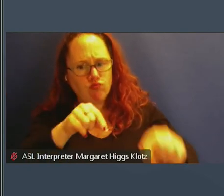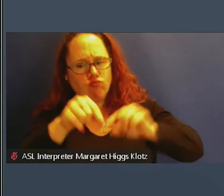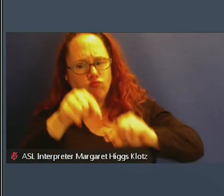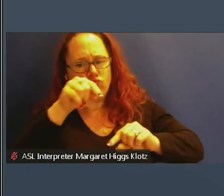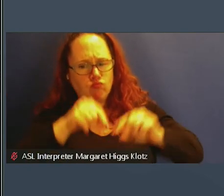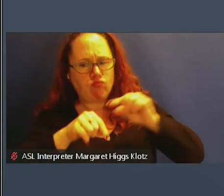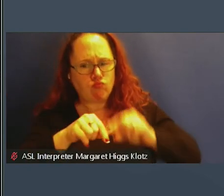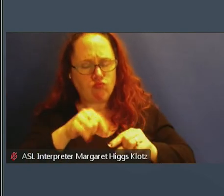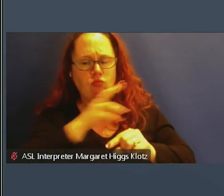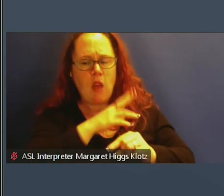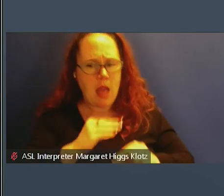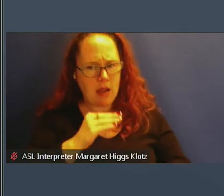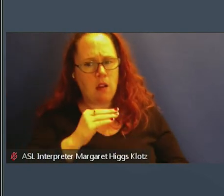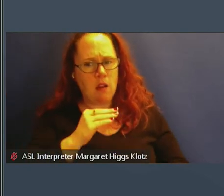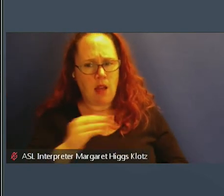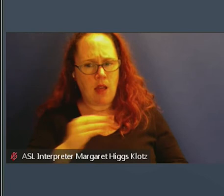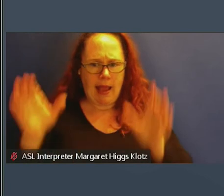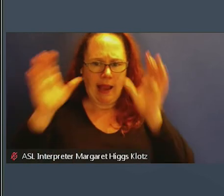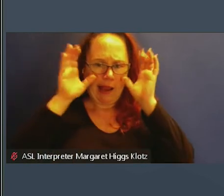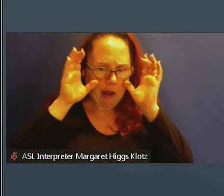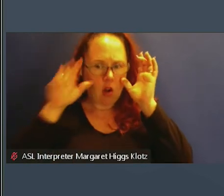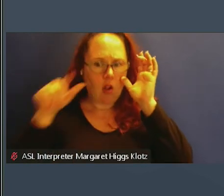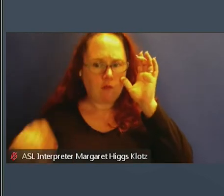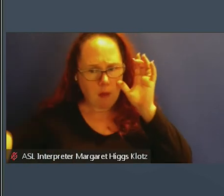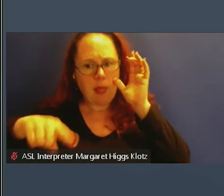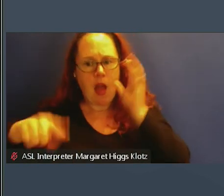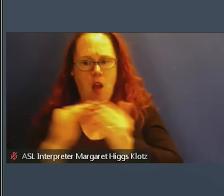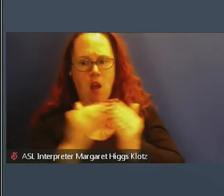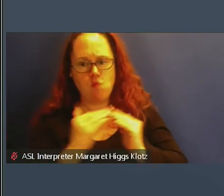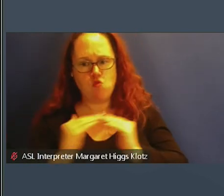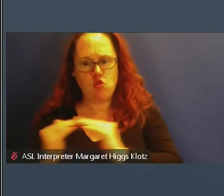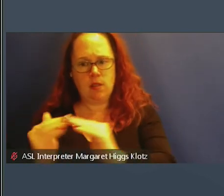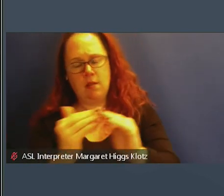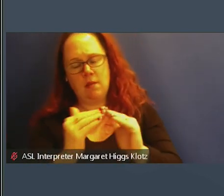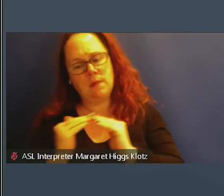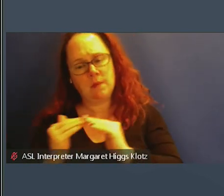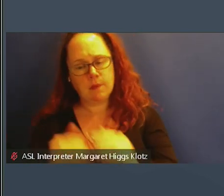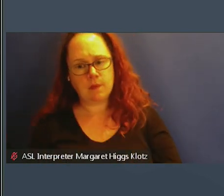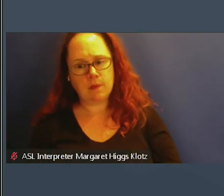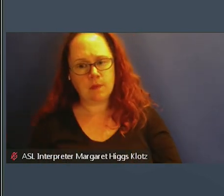Let's give this neighborhood our set, you know, and we don't know how much, you know,